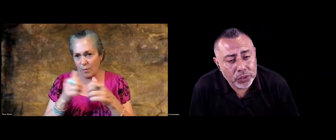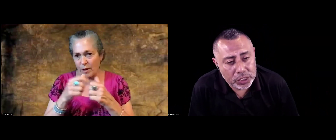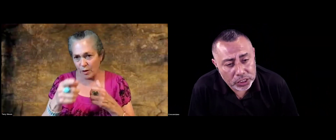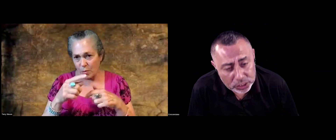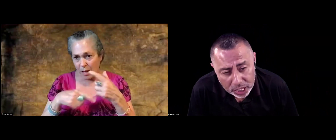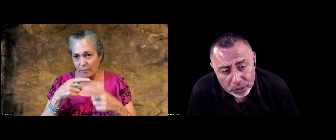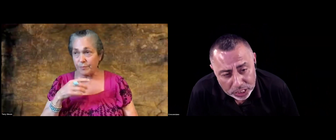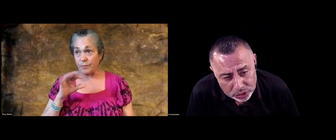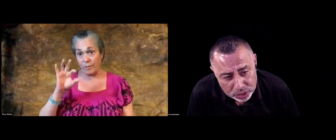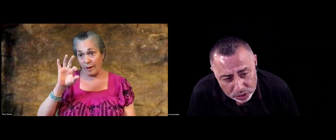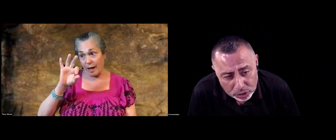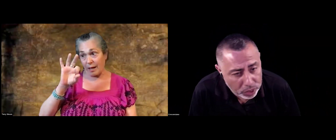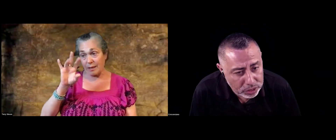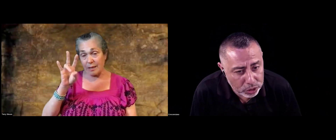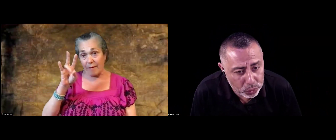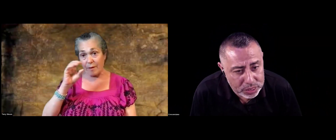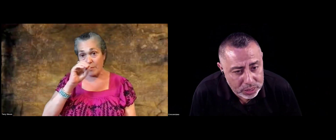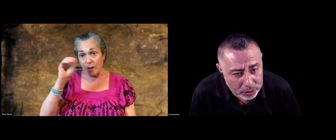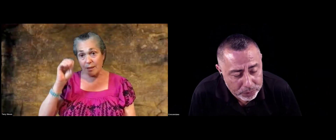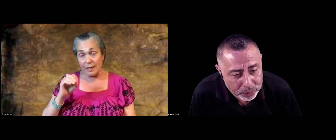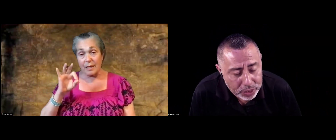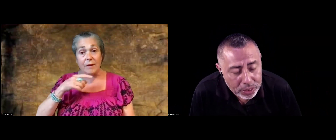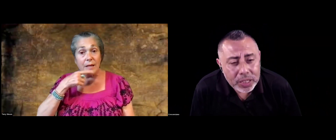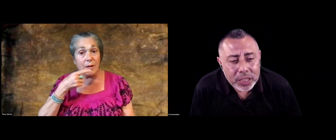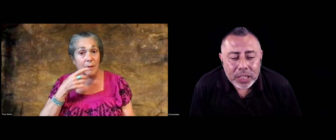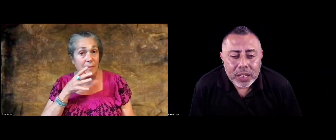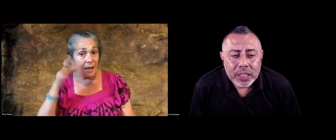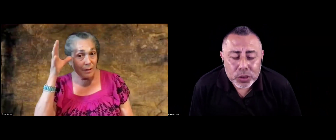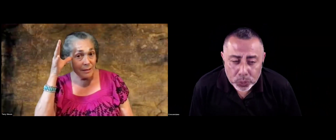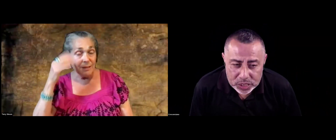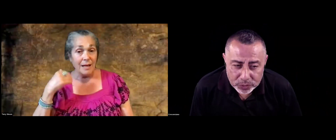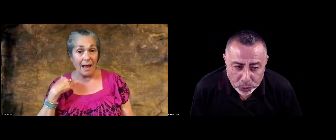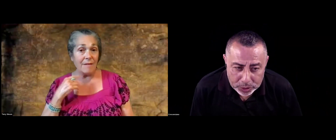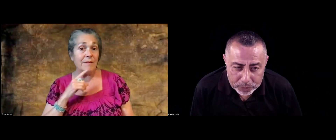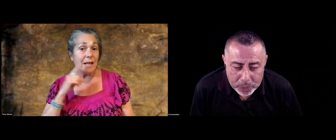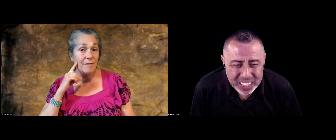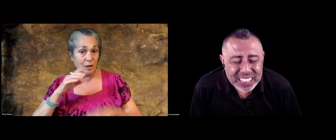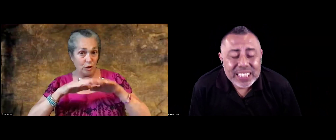I want to do that for the entire nation. Across the U.S.A. There's a reason for it.